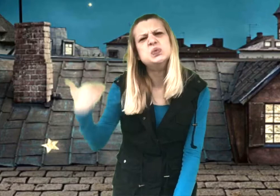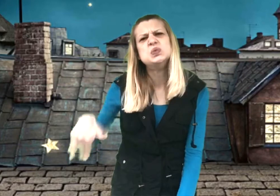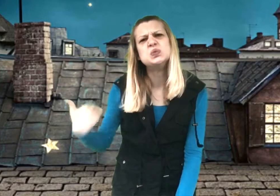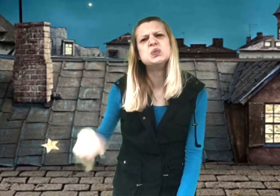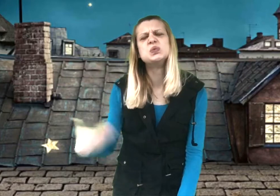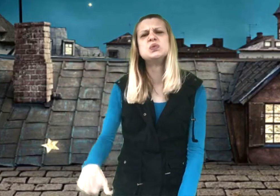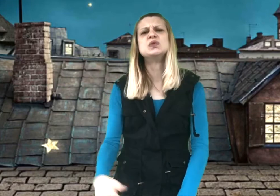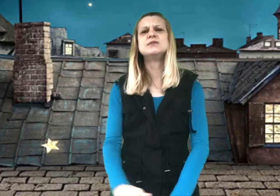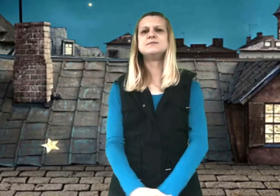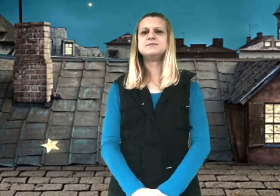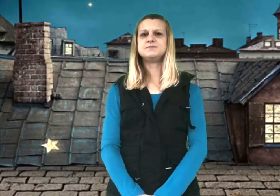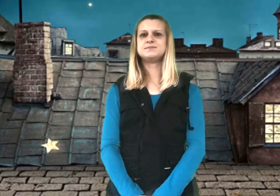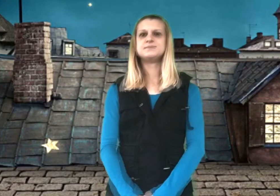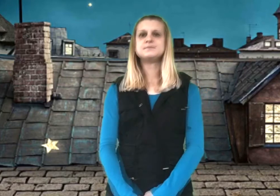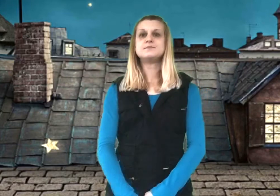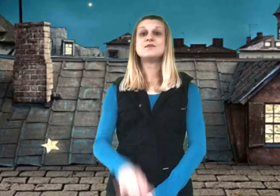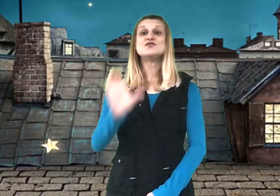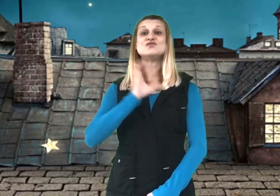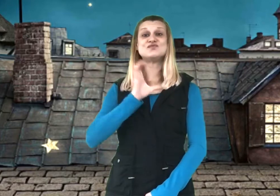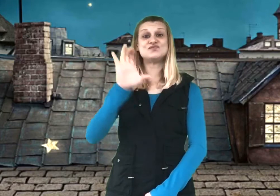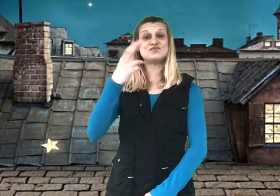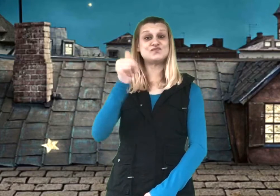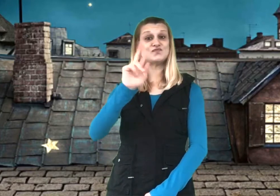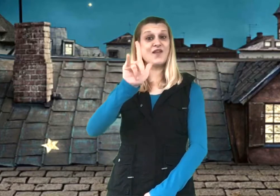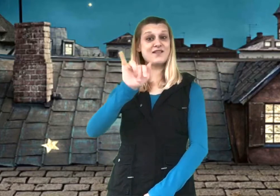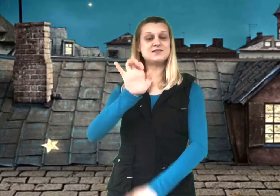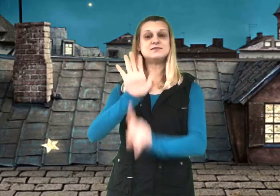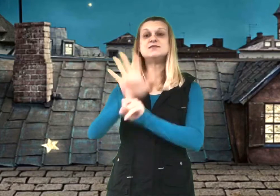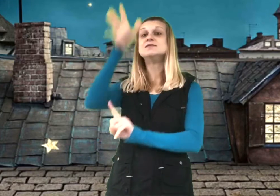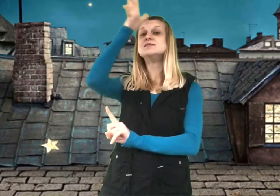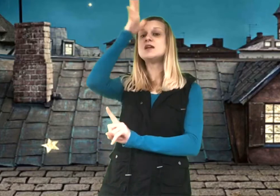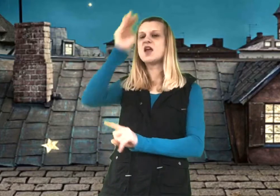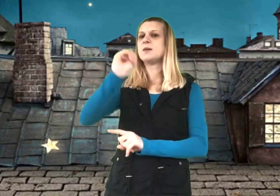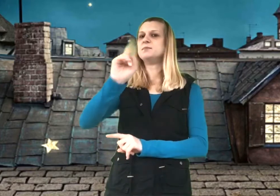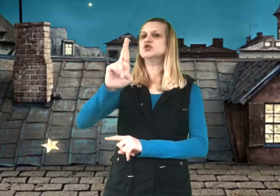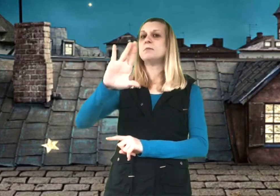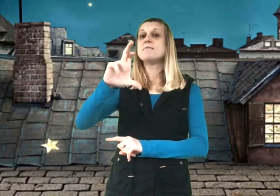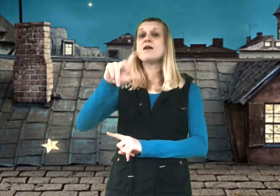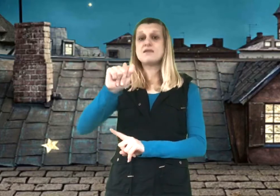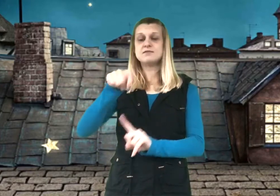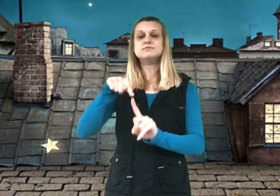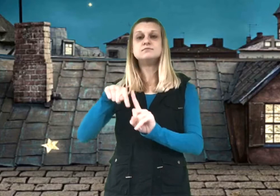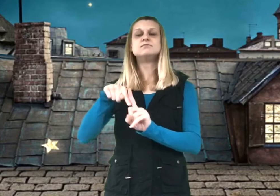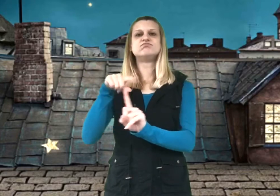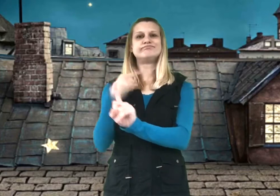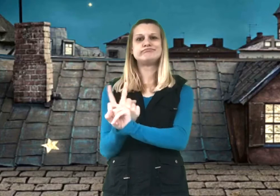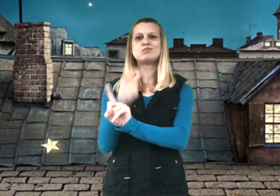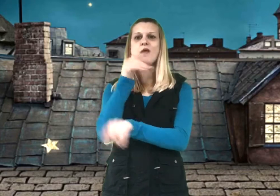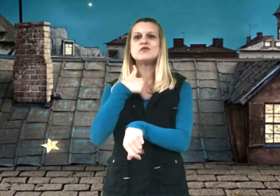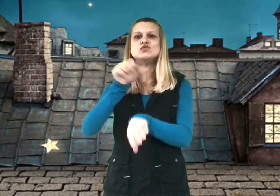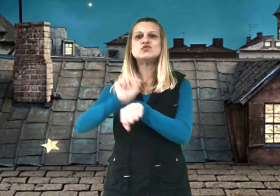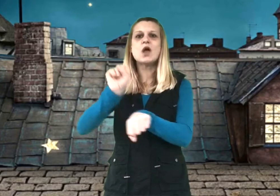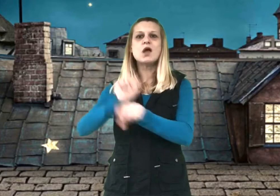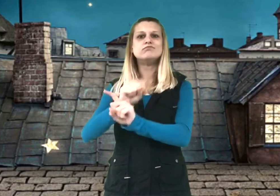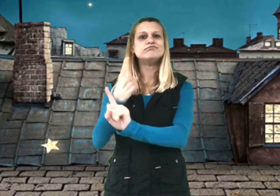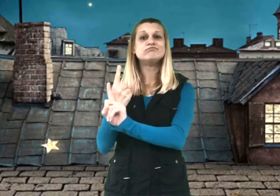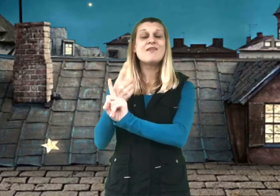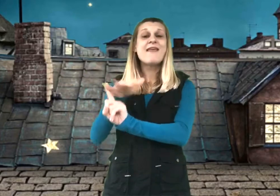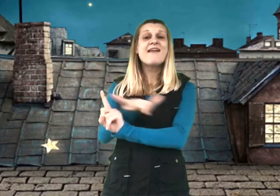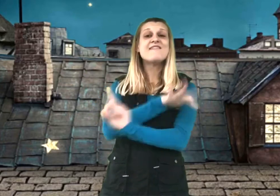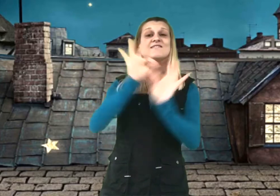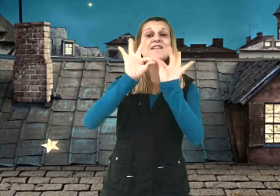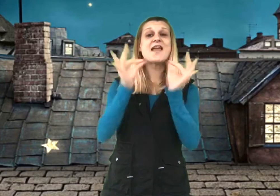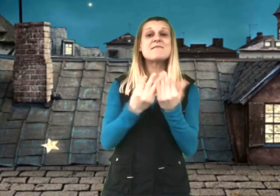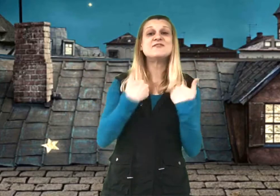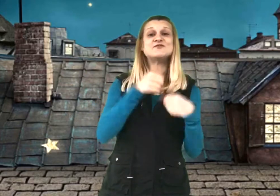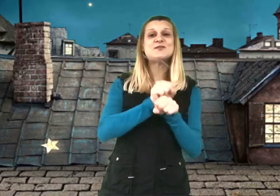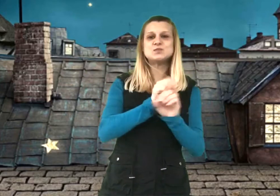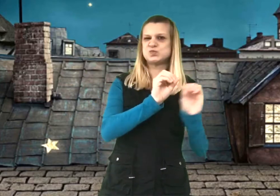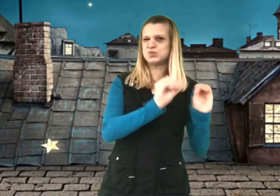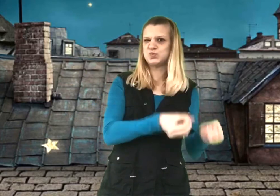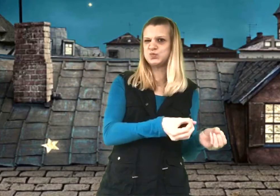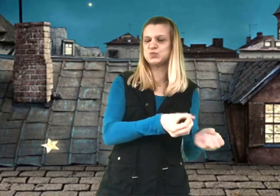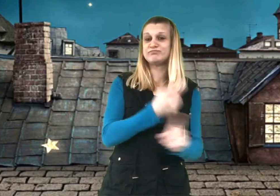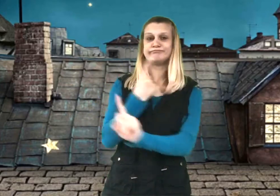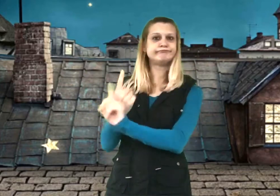Mr. Bucket was the only person in the family with a job.